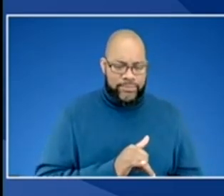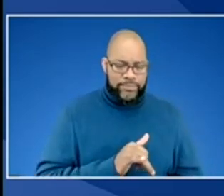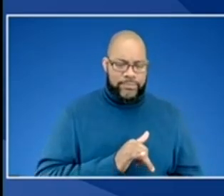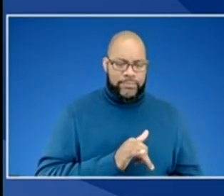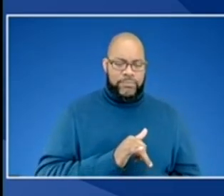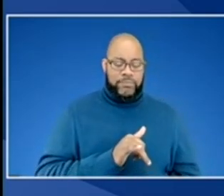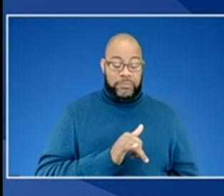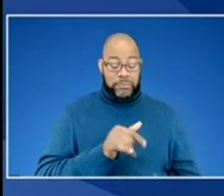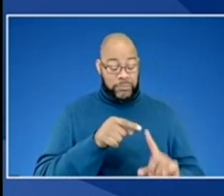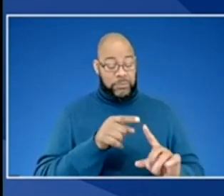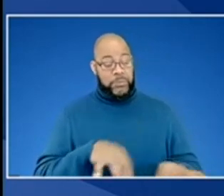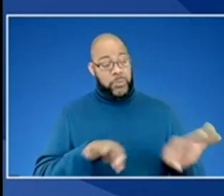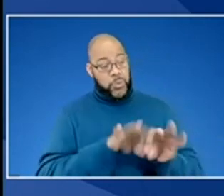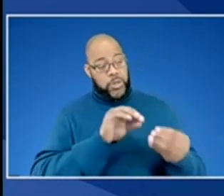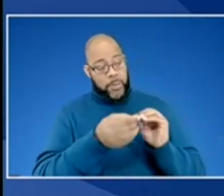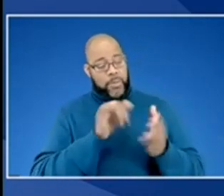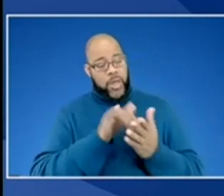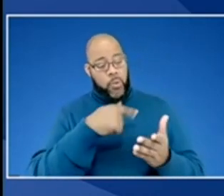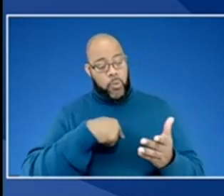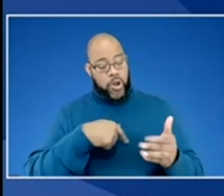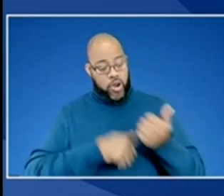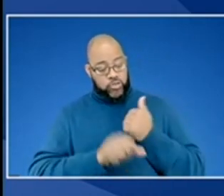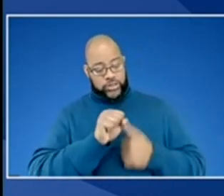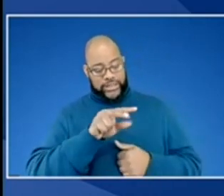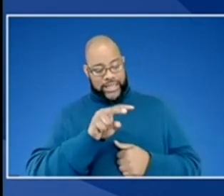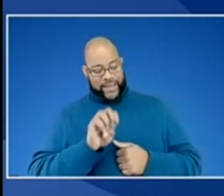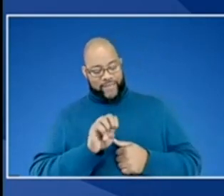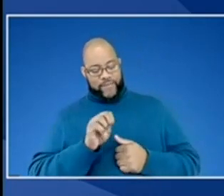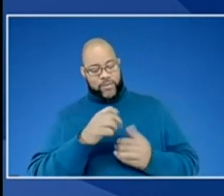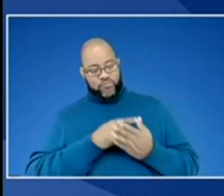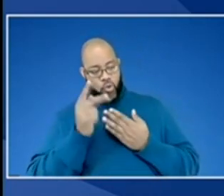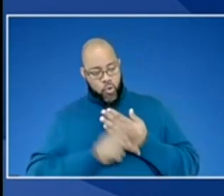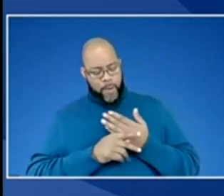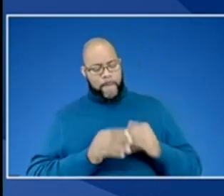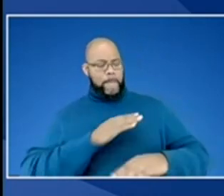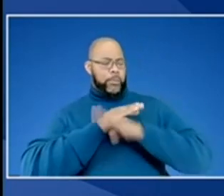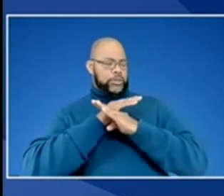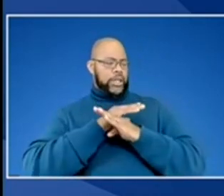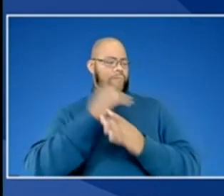that we, under the SAVE program, are protecting for those borrowers.